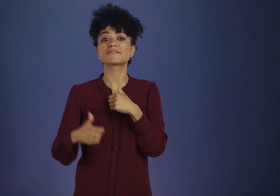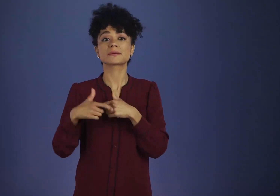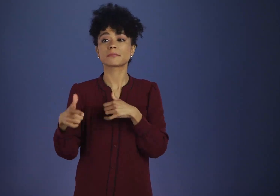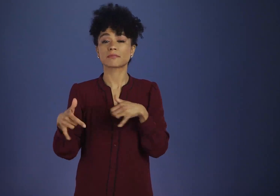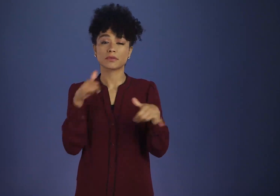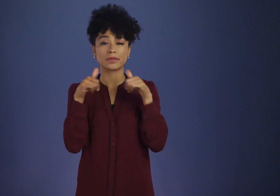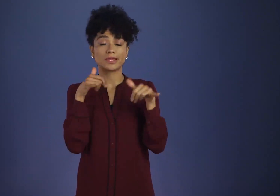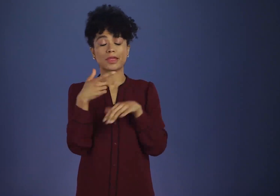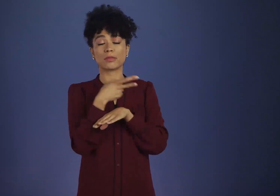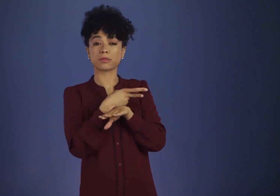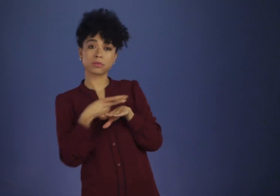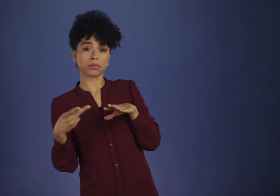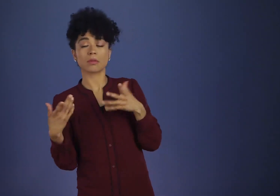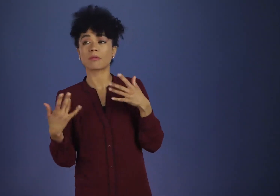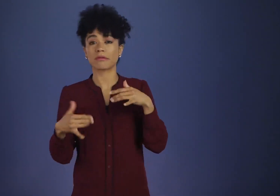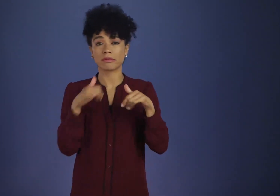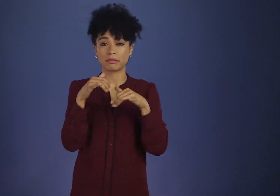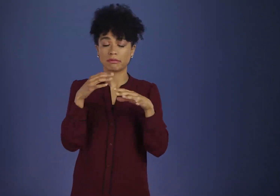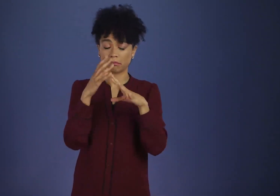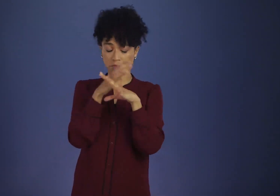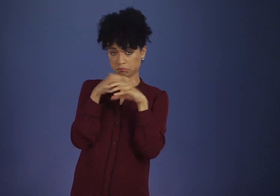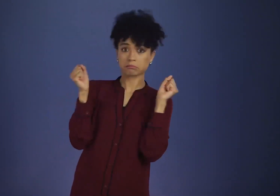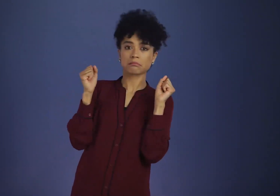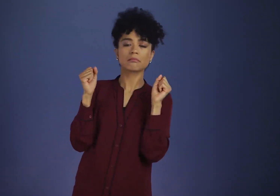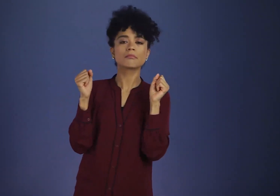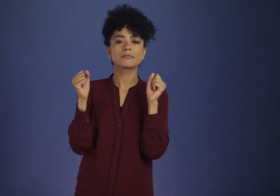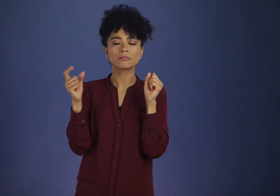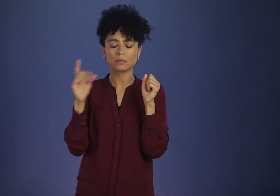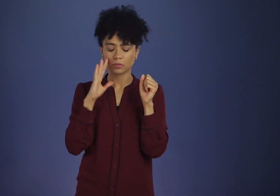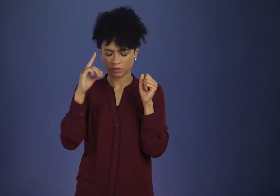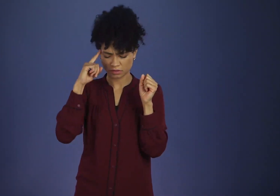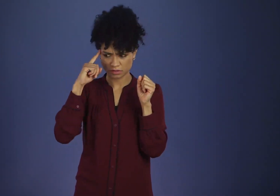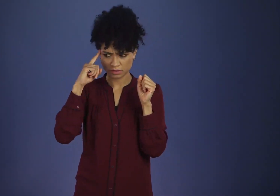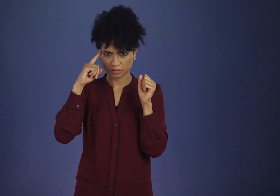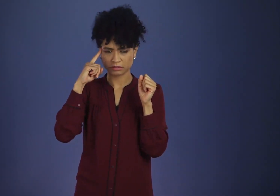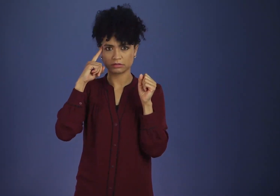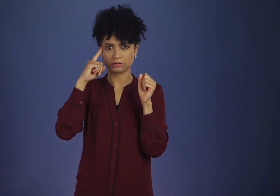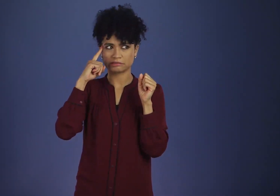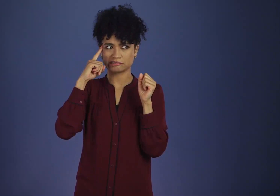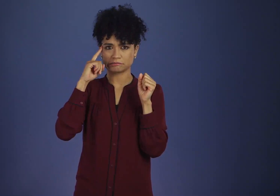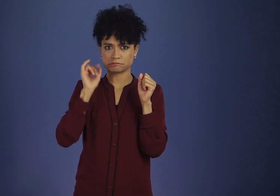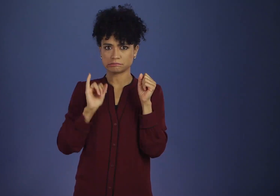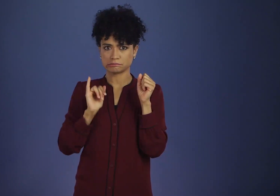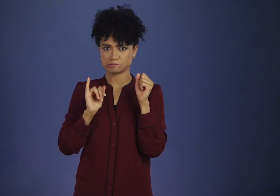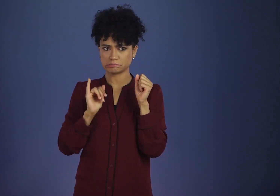Following every spree, he would say to himself, “Maybe those A.A.'s were right... .”